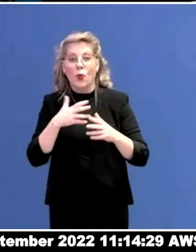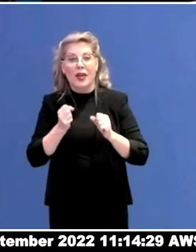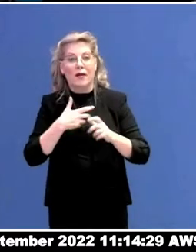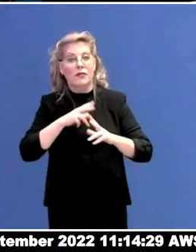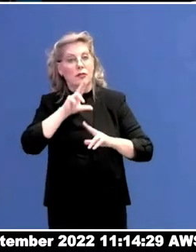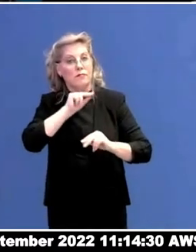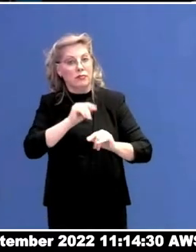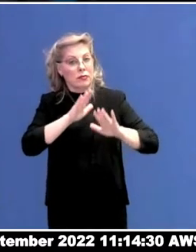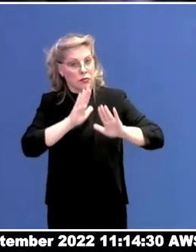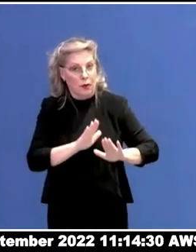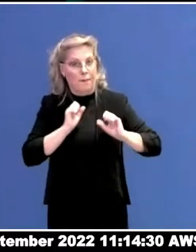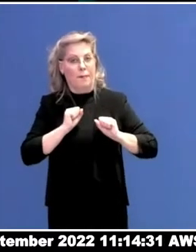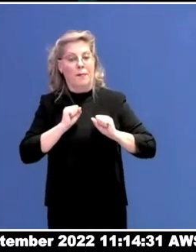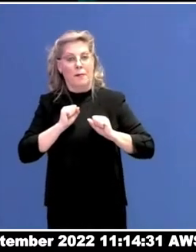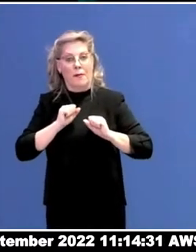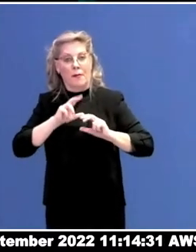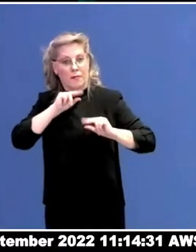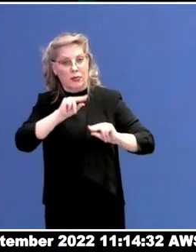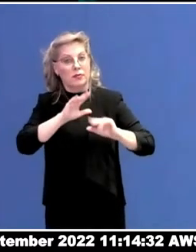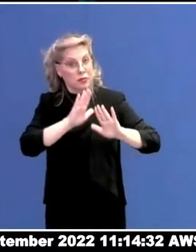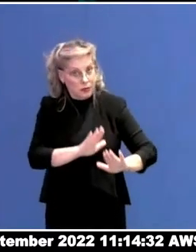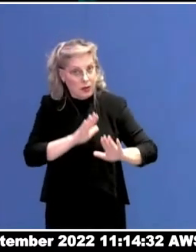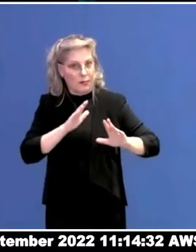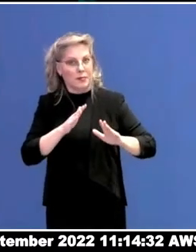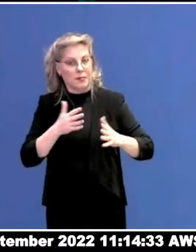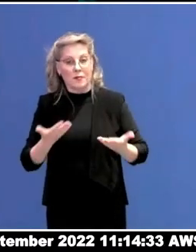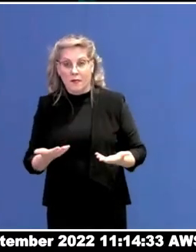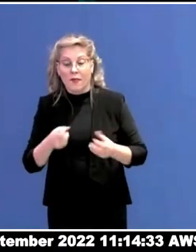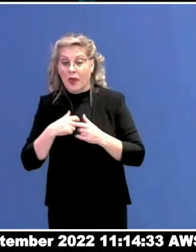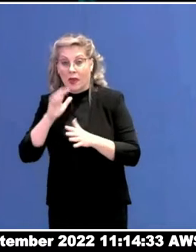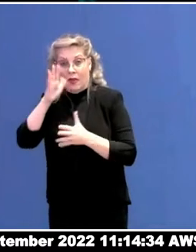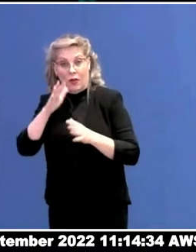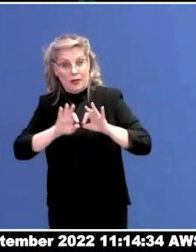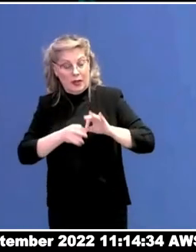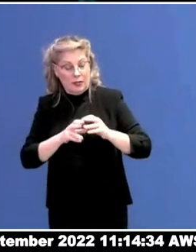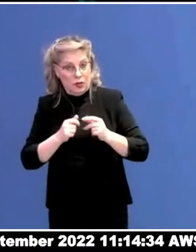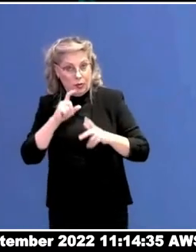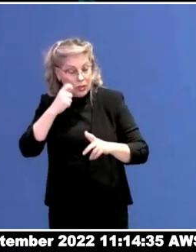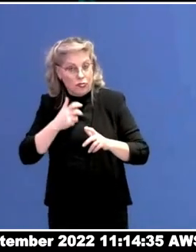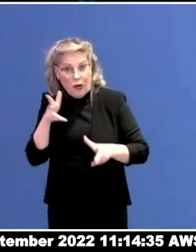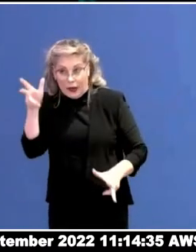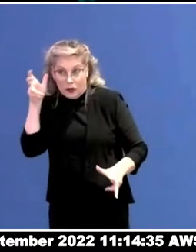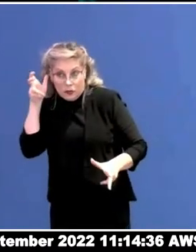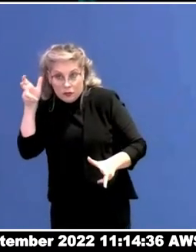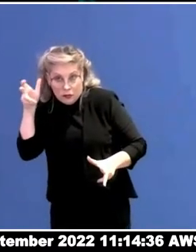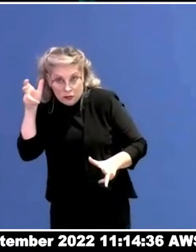It can't be a run. That might assist Ms Krakouer because the Auslan interpreters are silent in that regard.